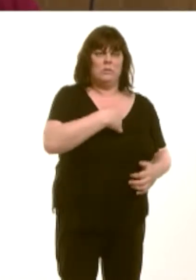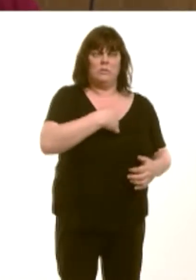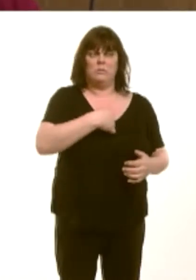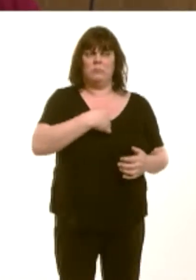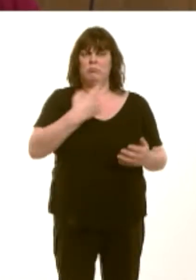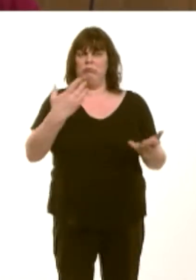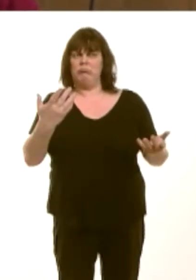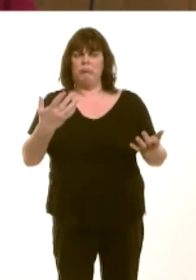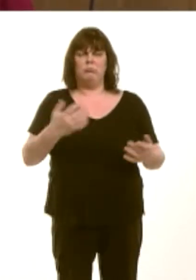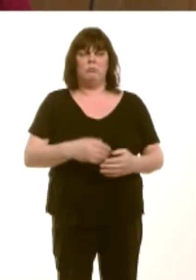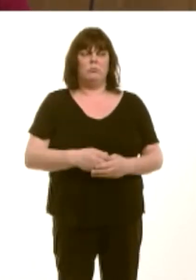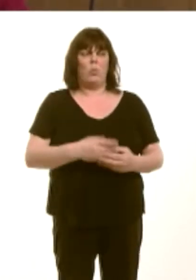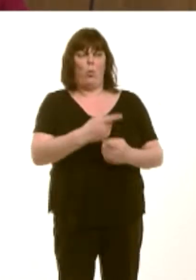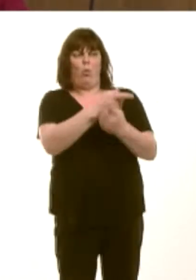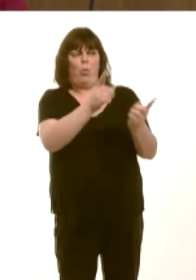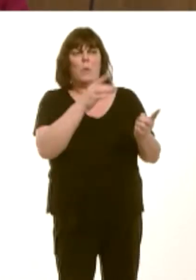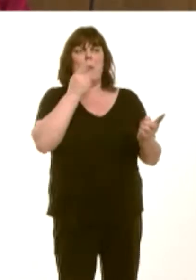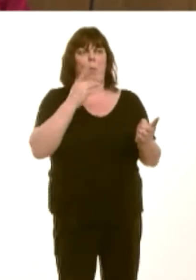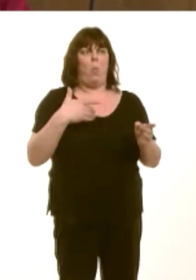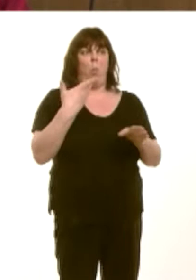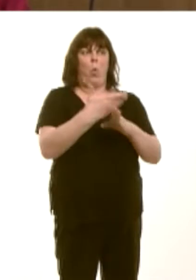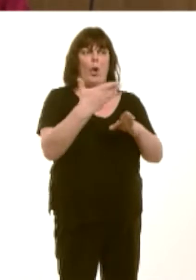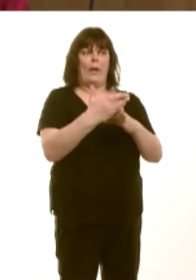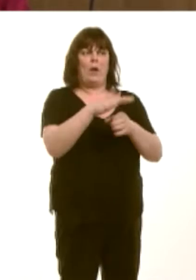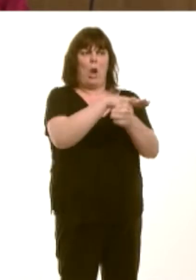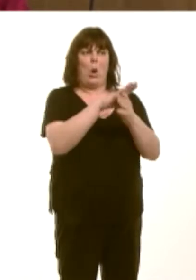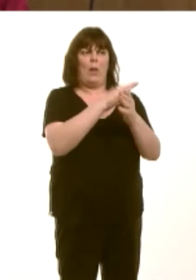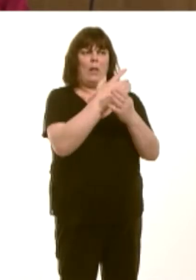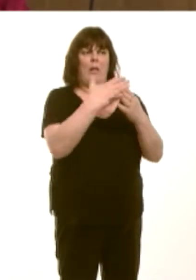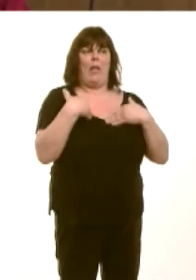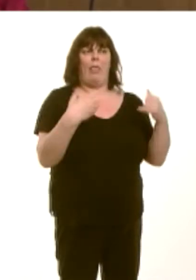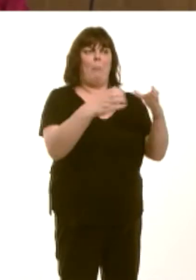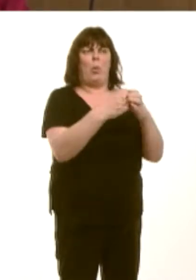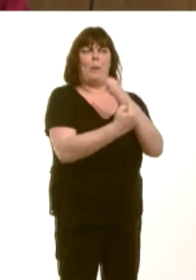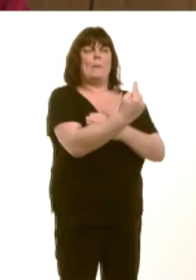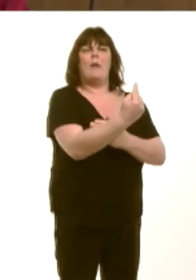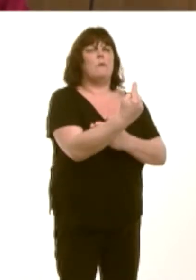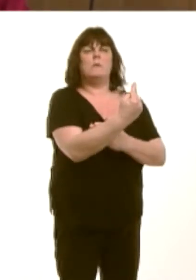Theyíre not dealt with by those working in local health boards on their own. That much is important. That clinical input is absolutely crucial.